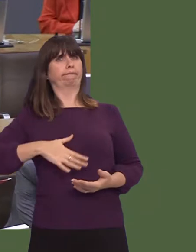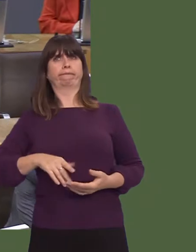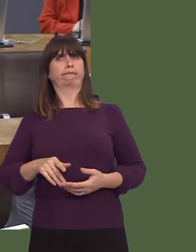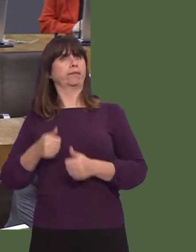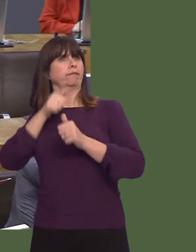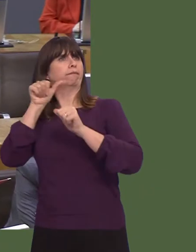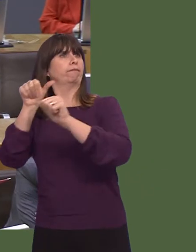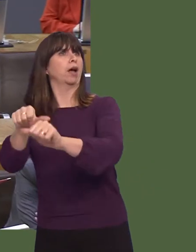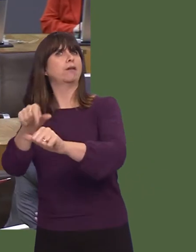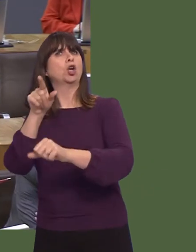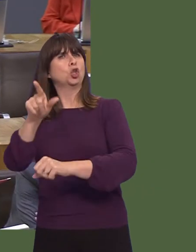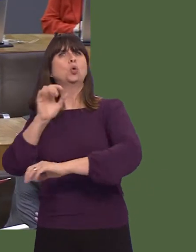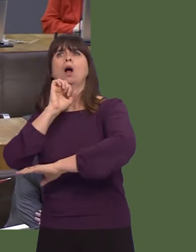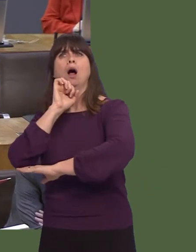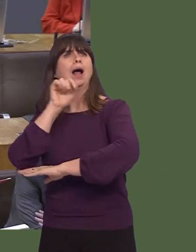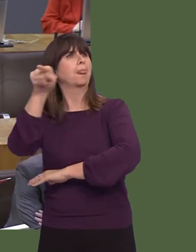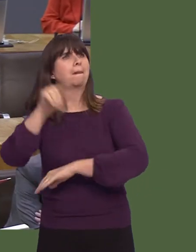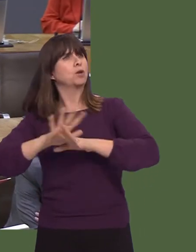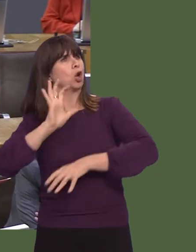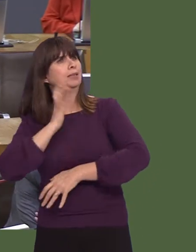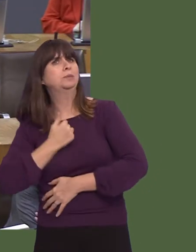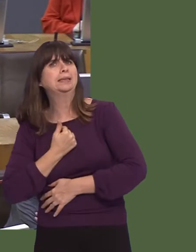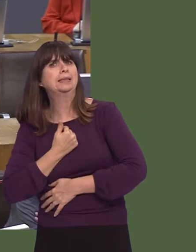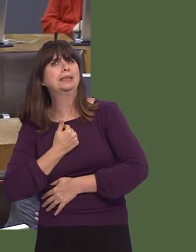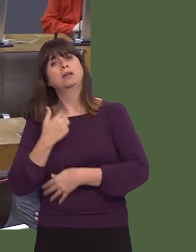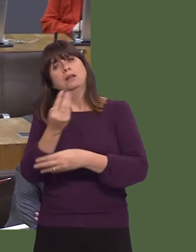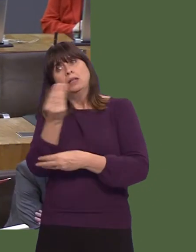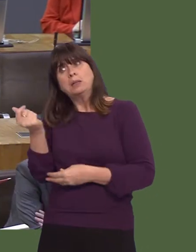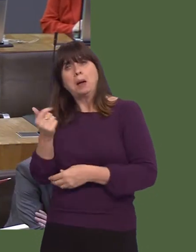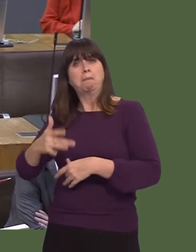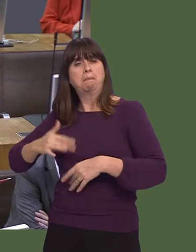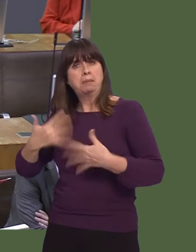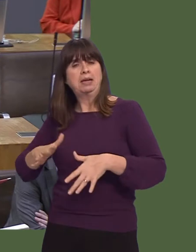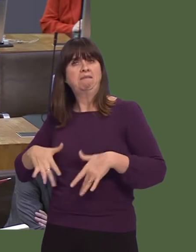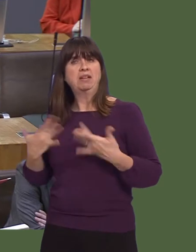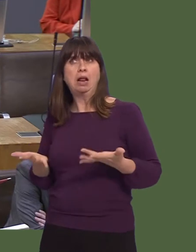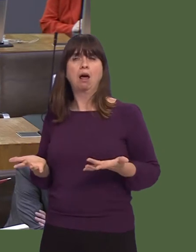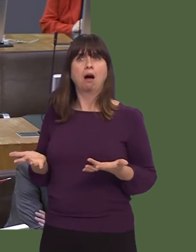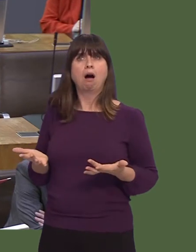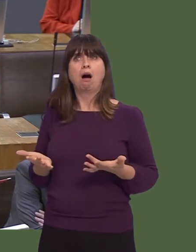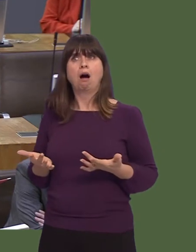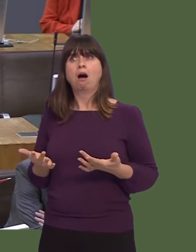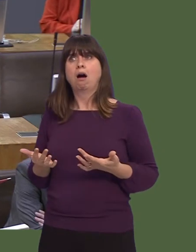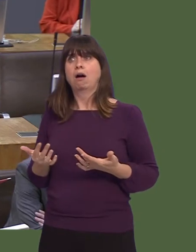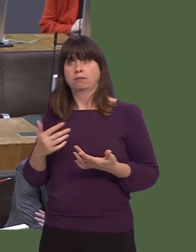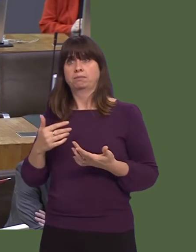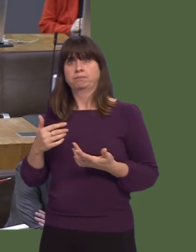were listened to more than others and people feeling that they want to see you as First